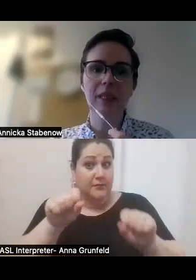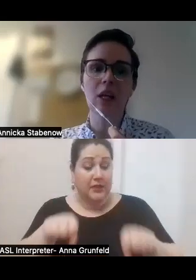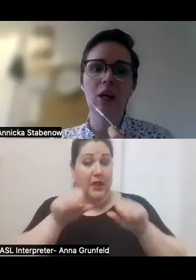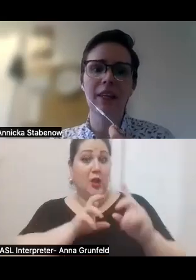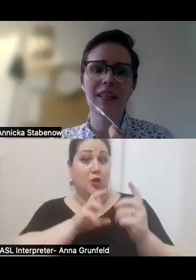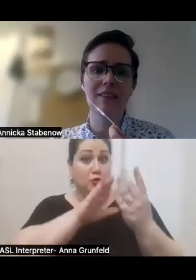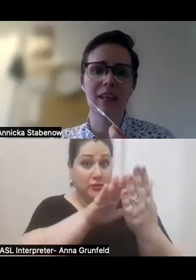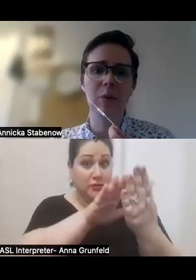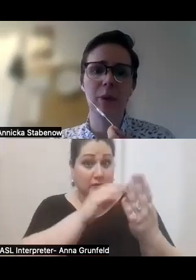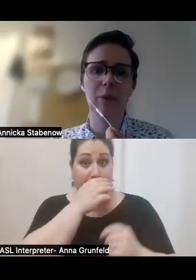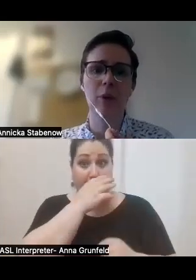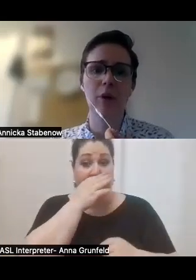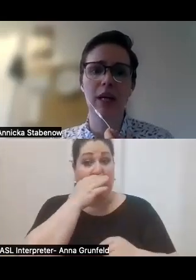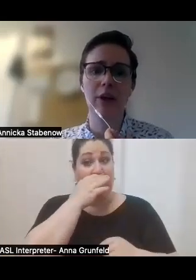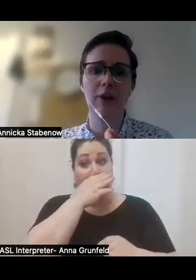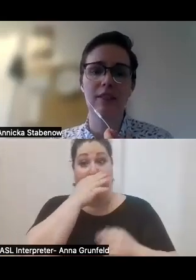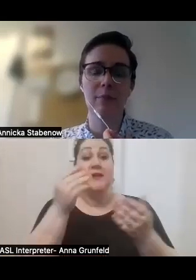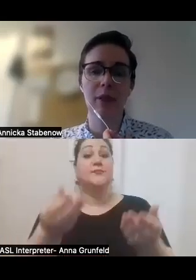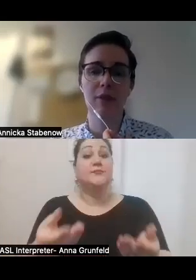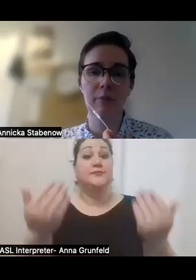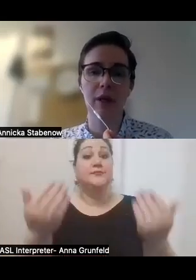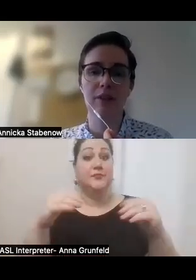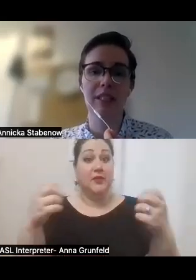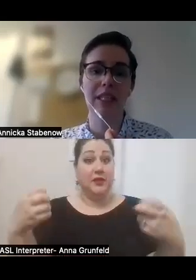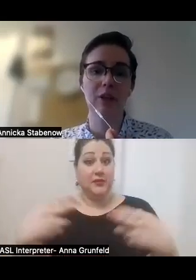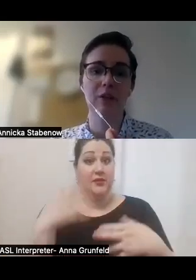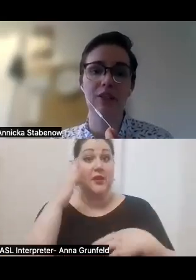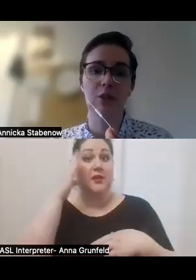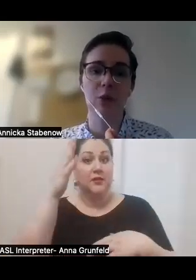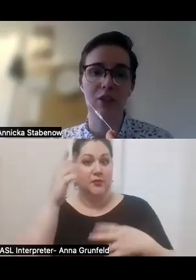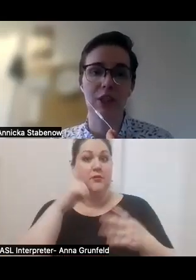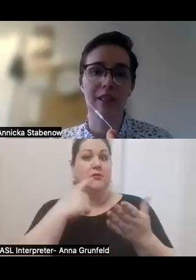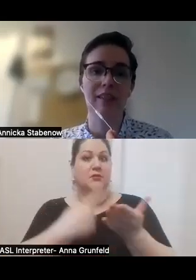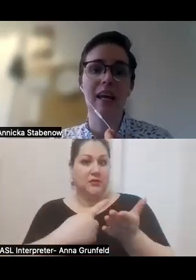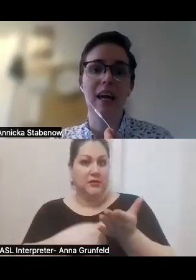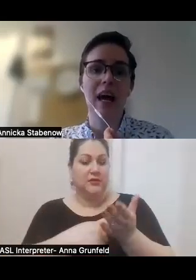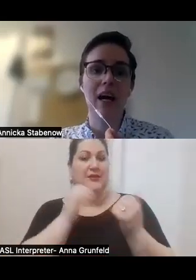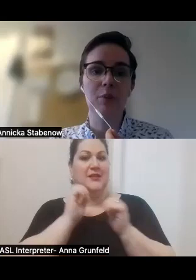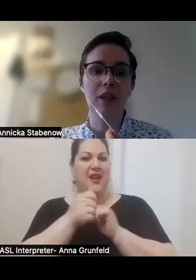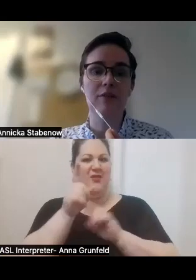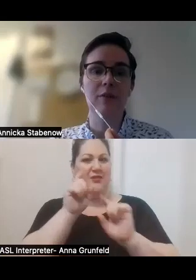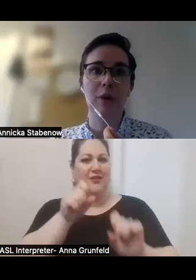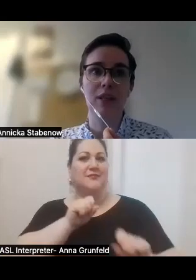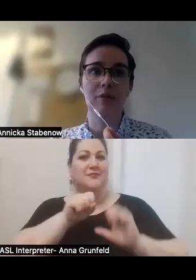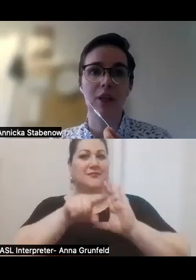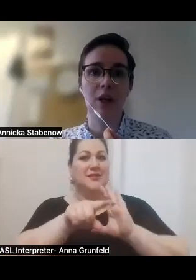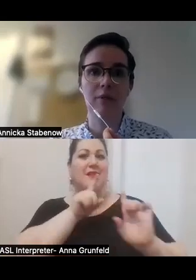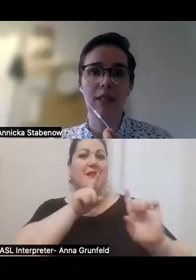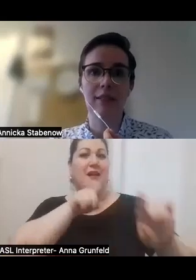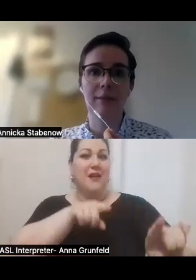On the next slide, we will go over how you can submit a response to either of these two questions, as well as for the rest of the conference.